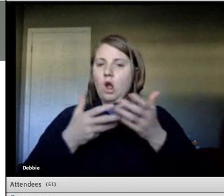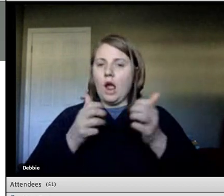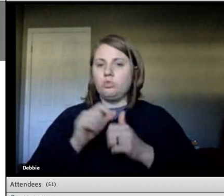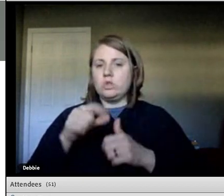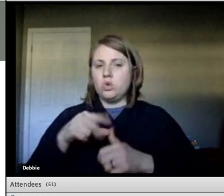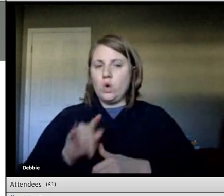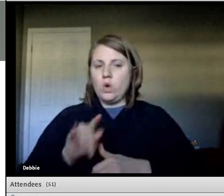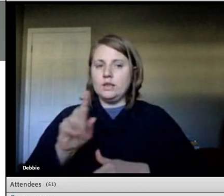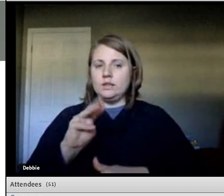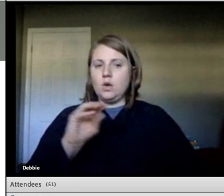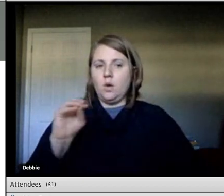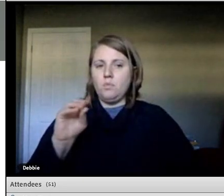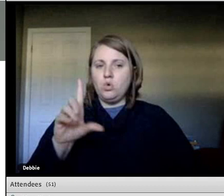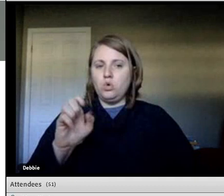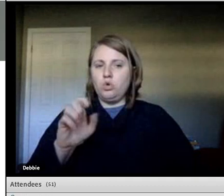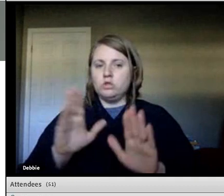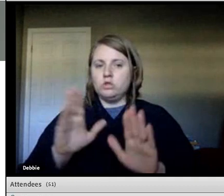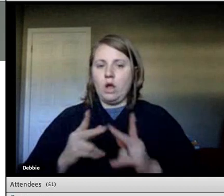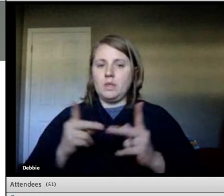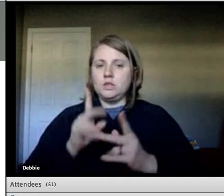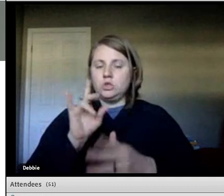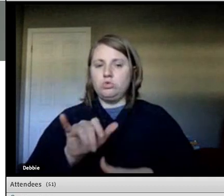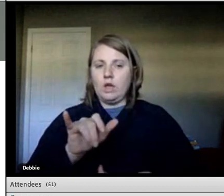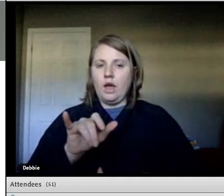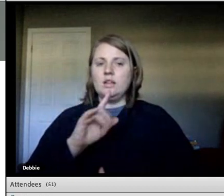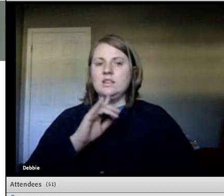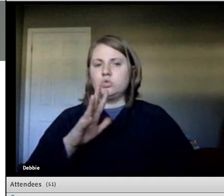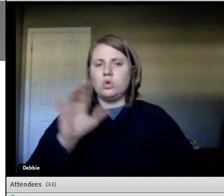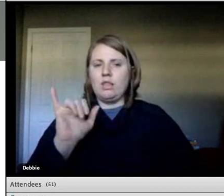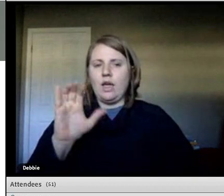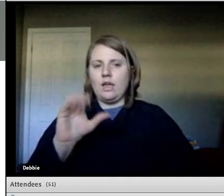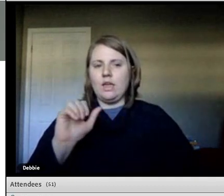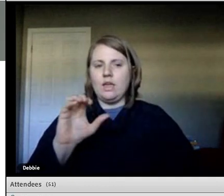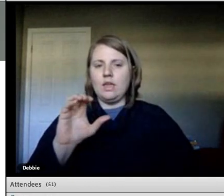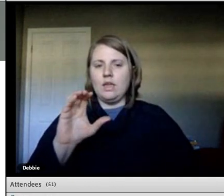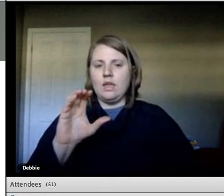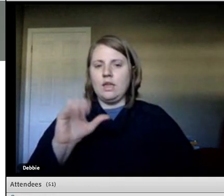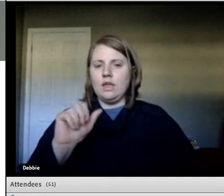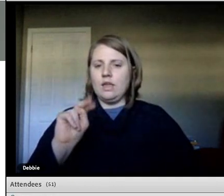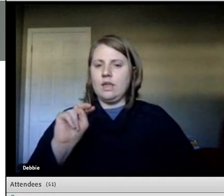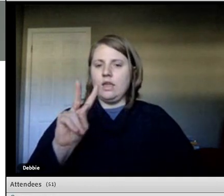It's sort of like Canva or Microsoft, not Teams,